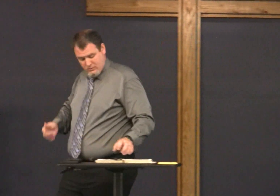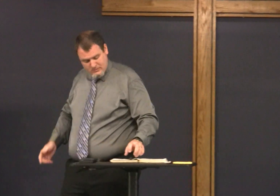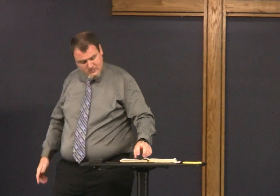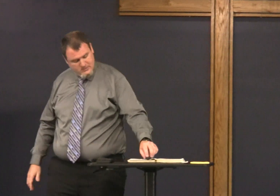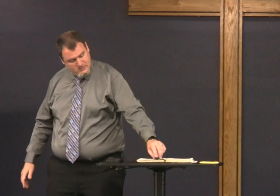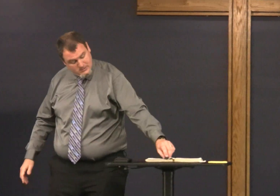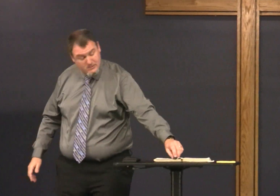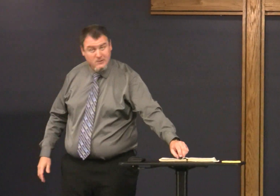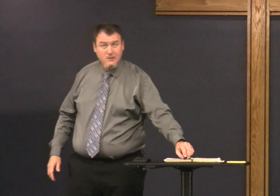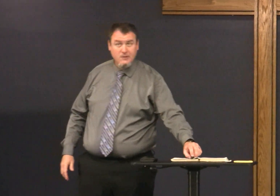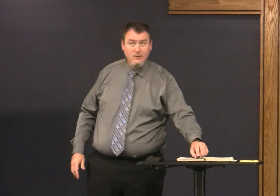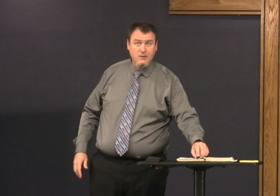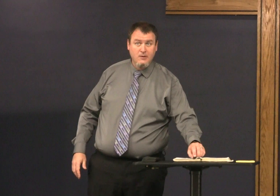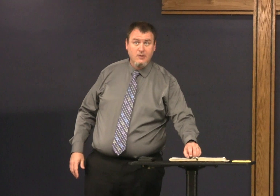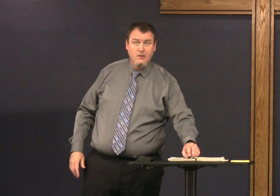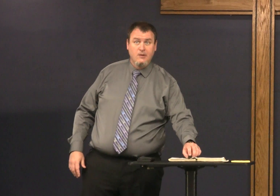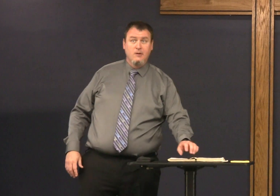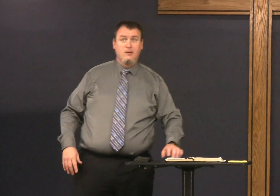so Jesus was in the garden